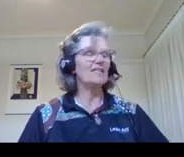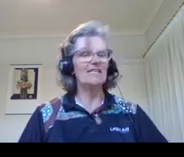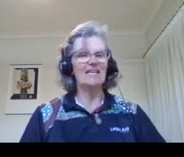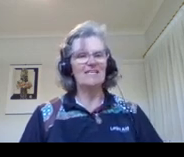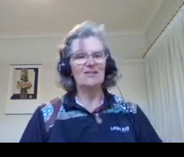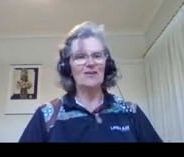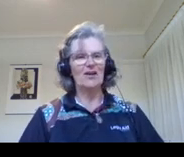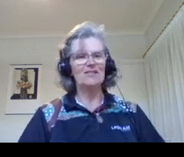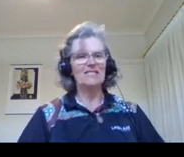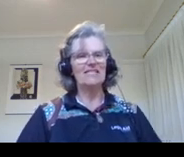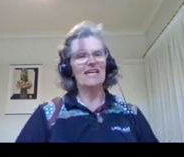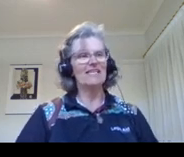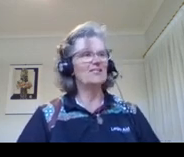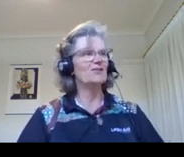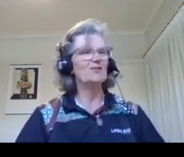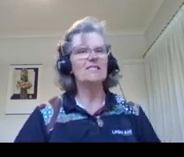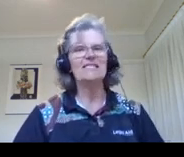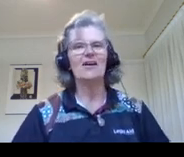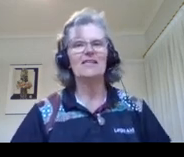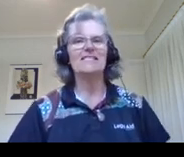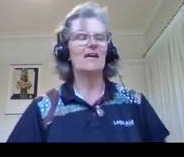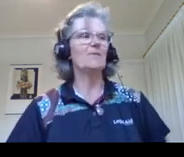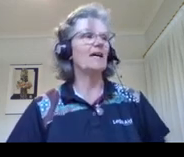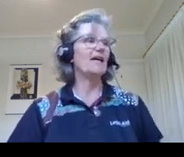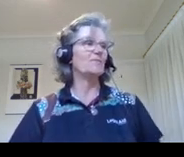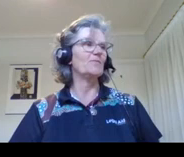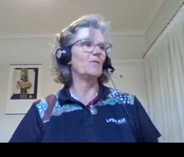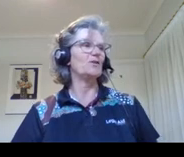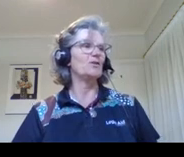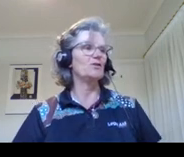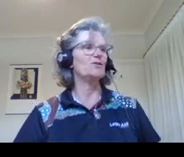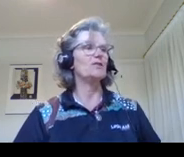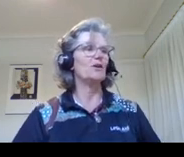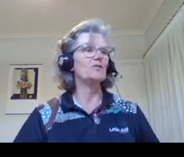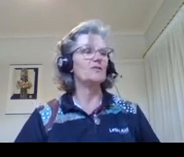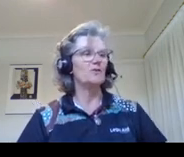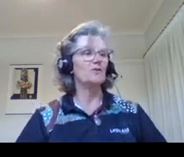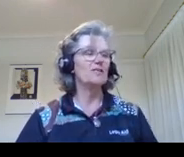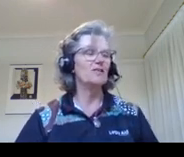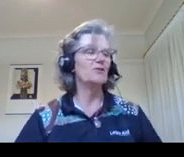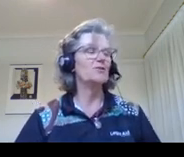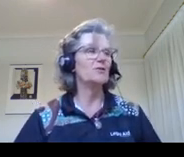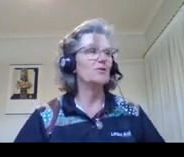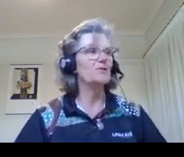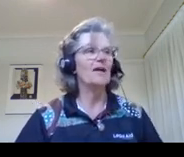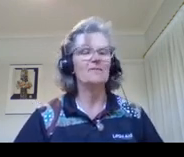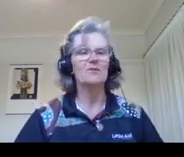Lydia you're going to take us through this slide that's coming up how do what to don't do and do to